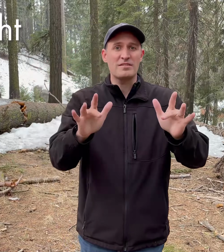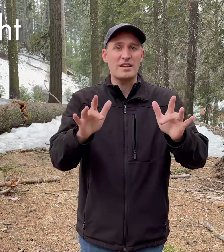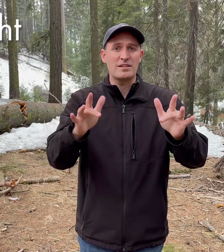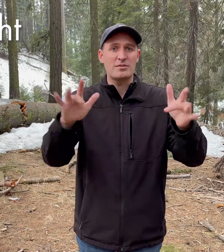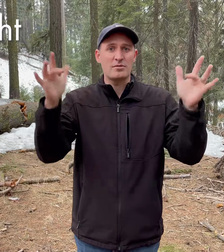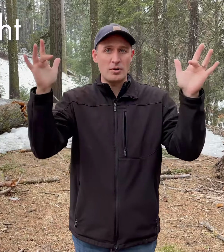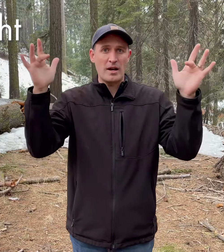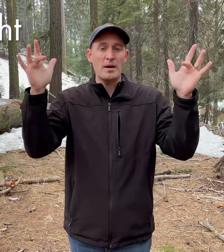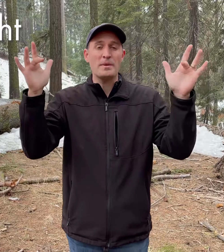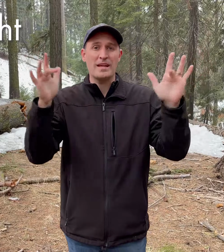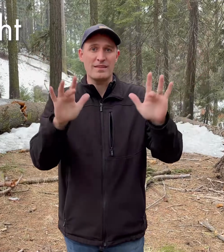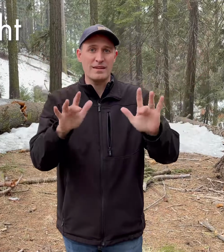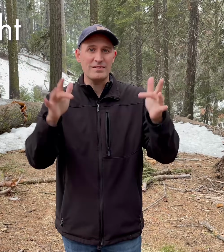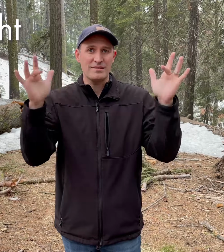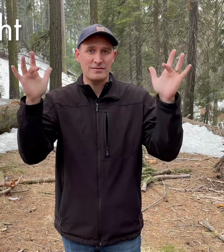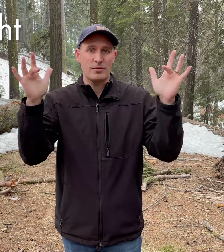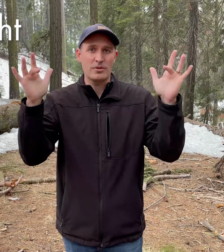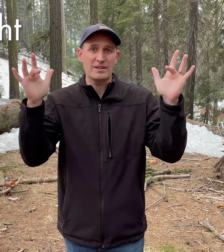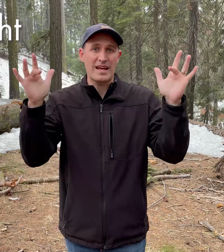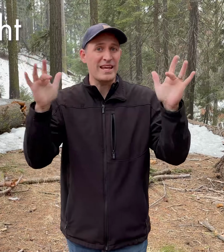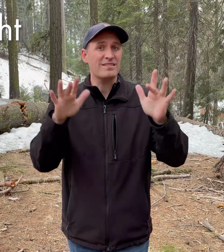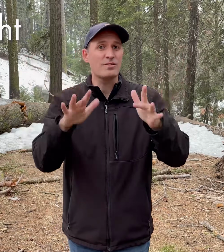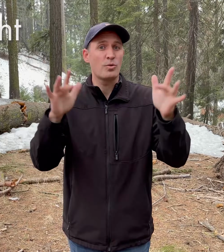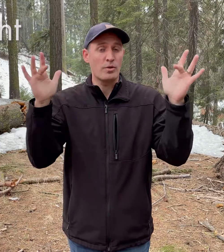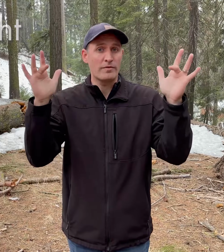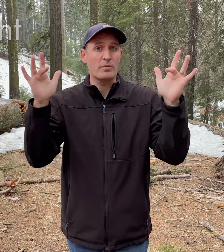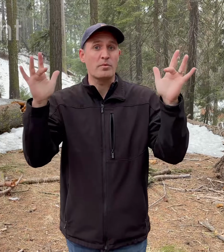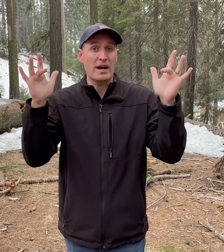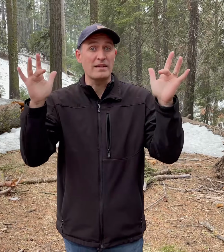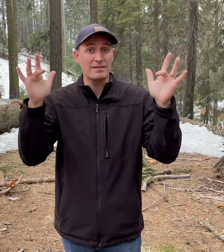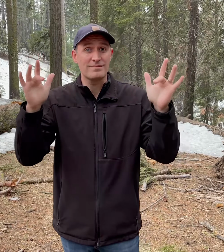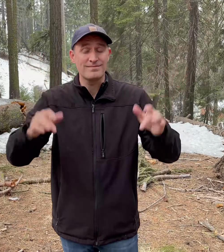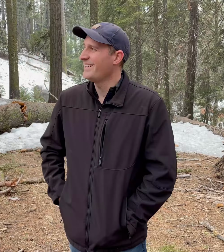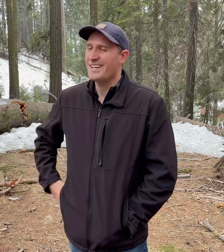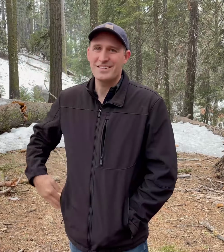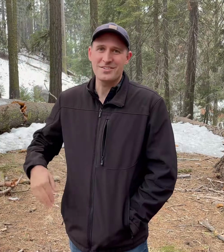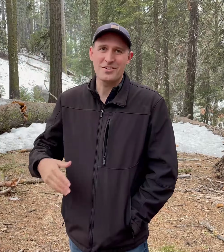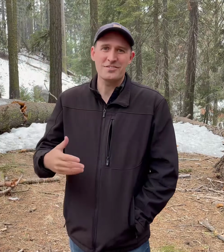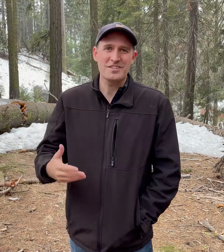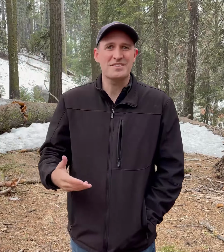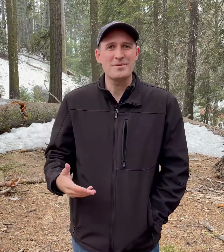and you go up like this for light or for bright and so those are just some of the